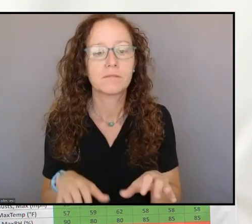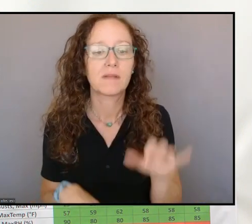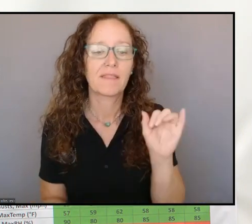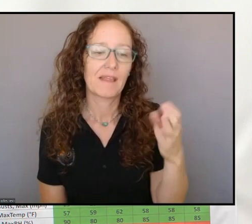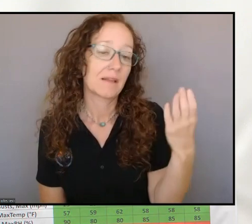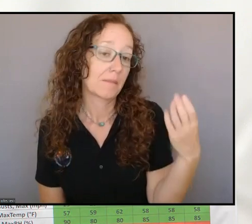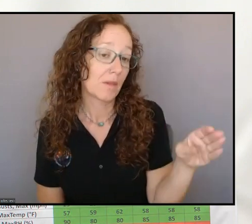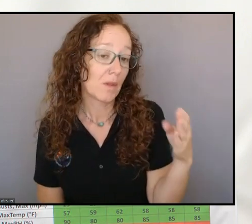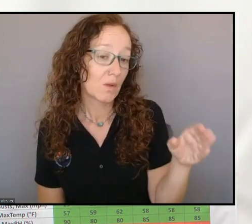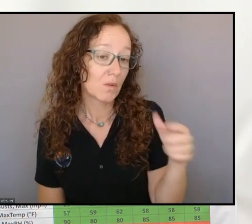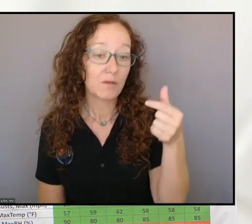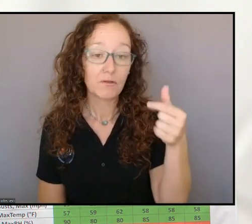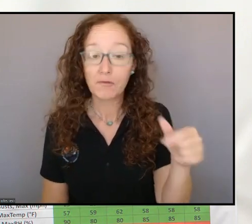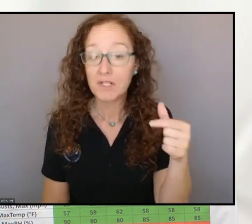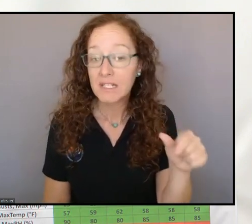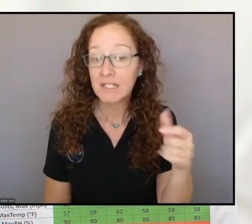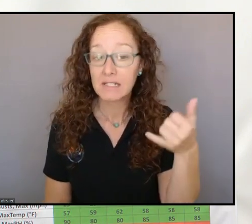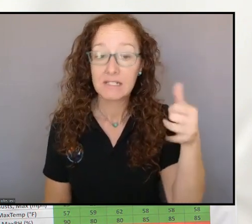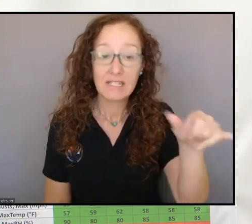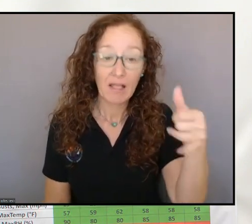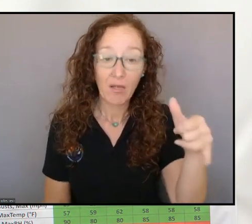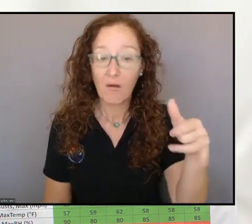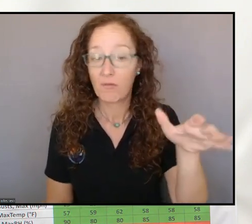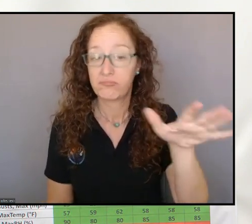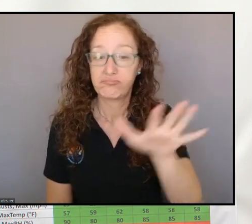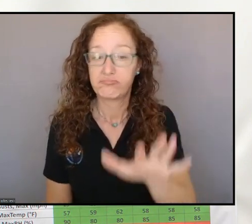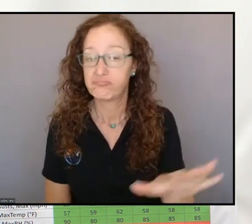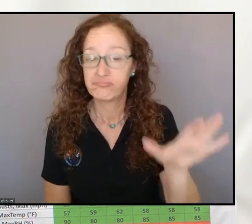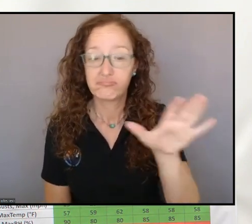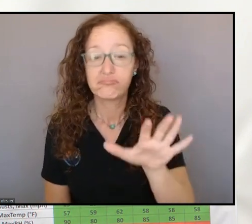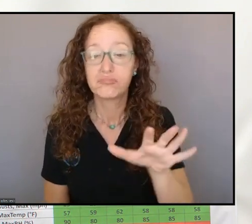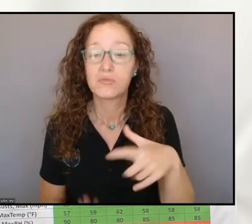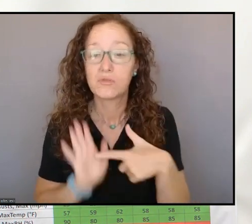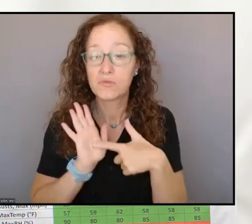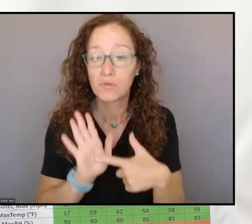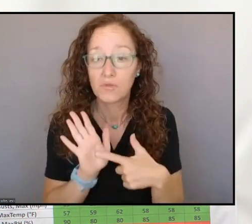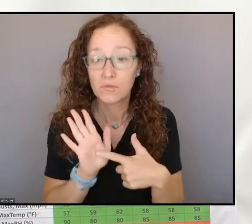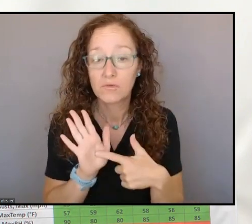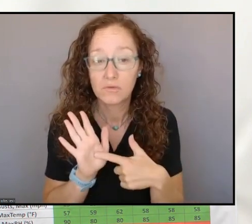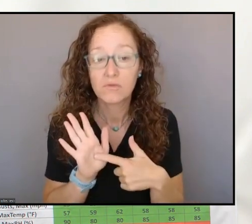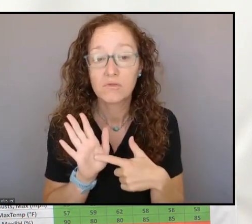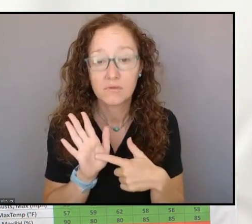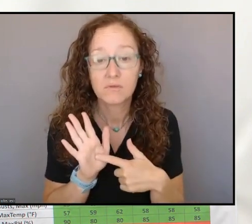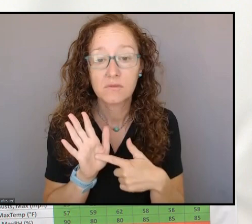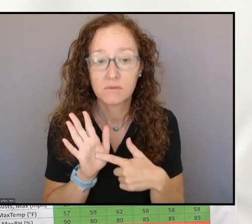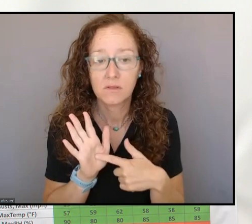to yellowish area that, you know, how cold those cloud tops are